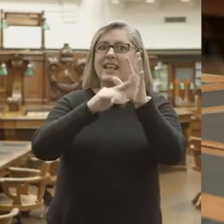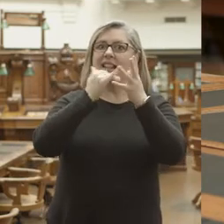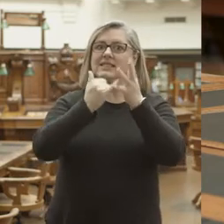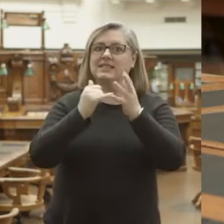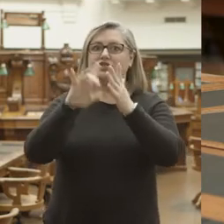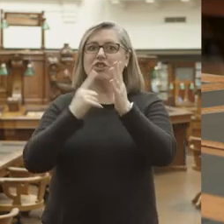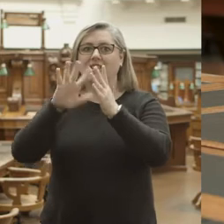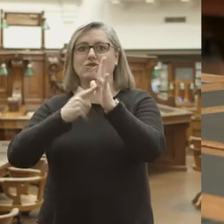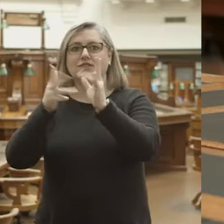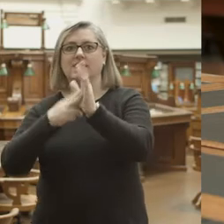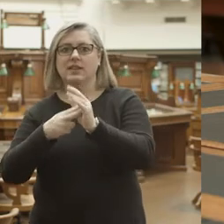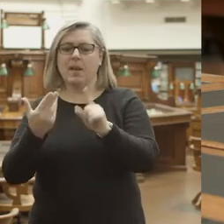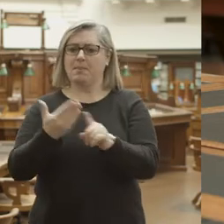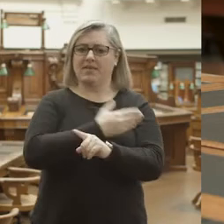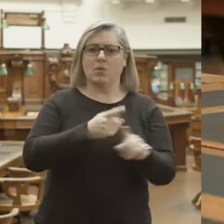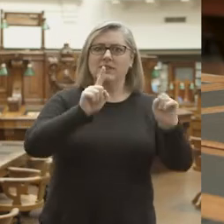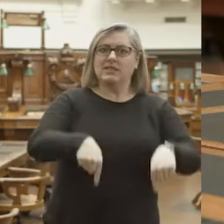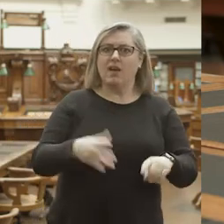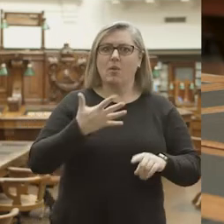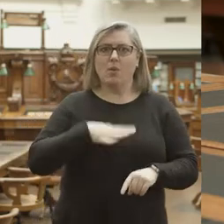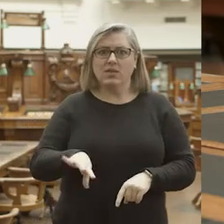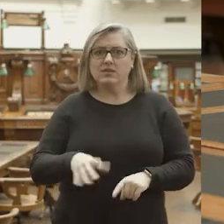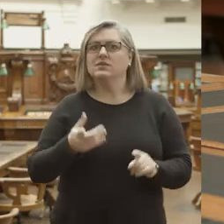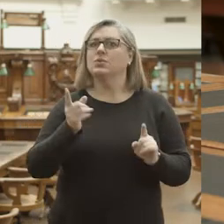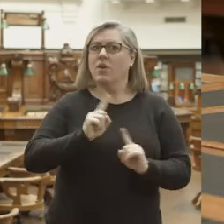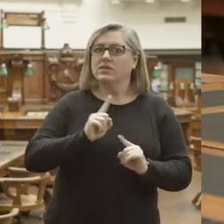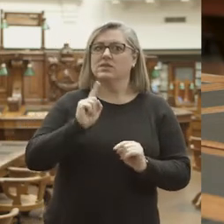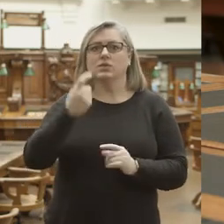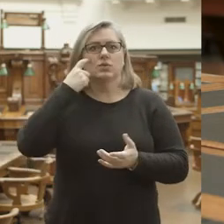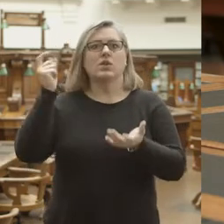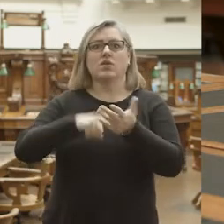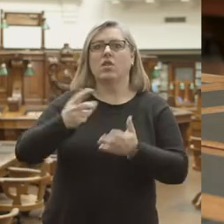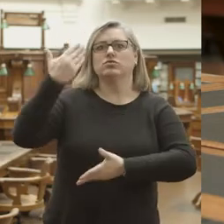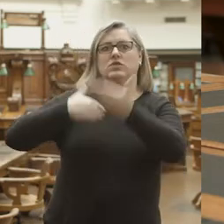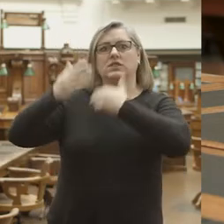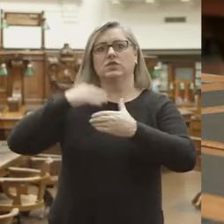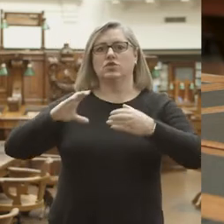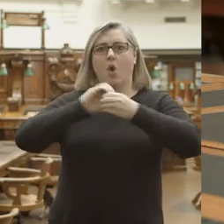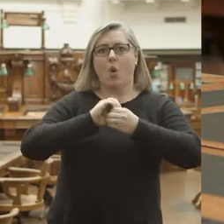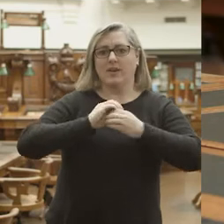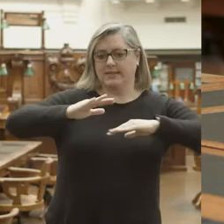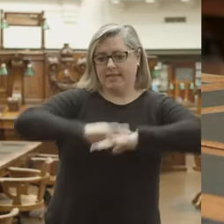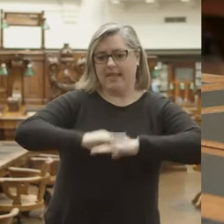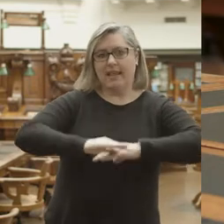Johnson. Before we begin I'd just like to acknowledge the traditional owners of the land on which we stand and